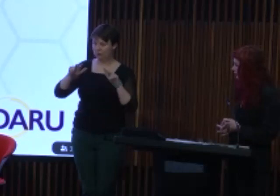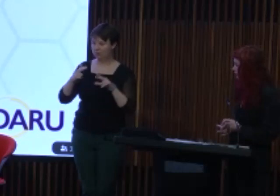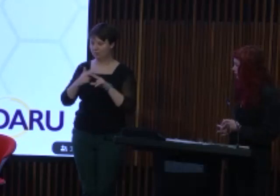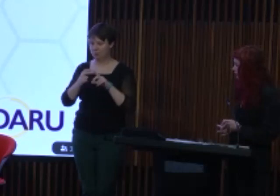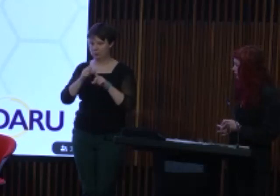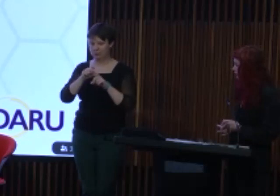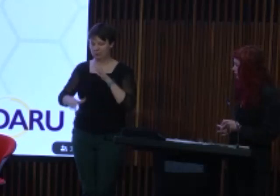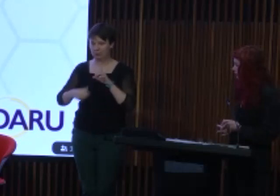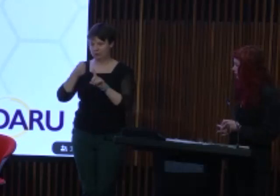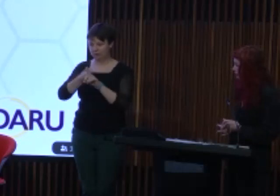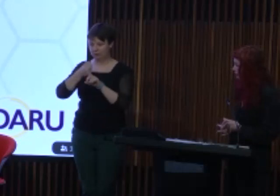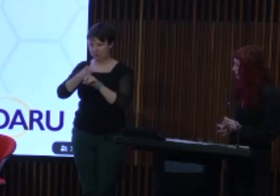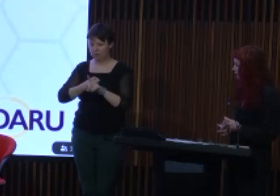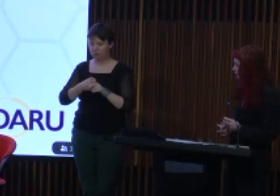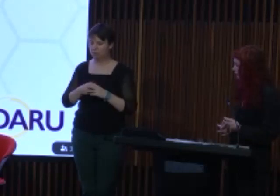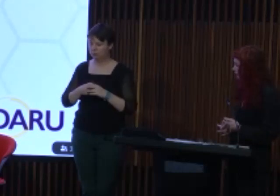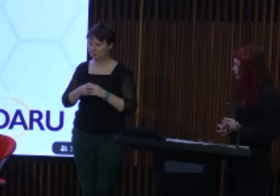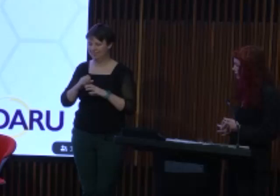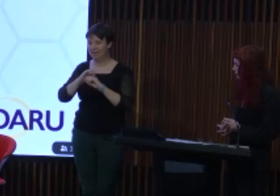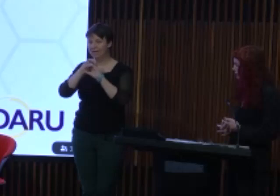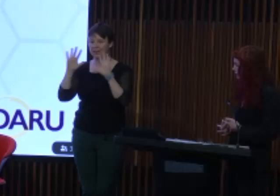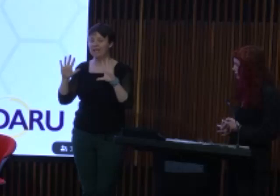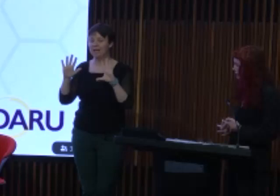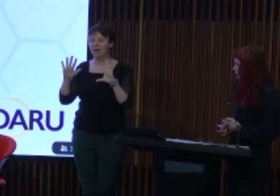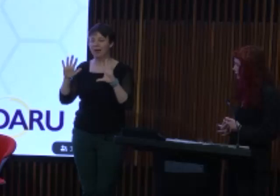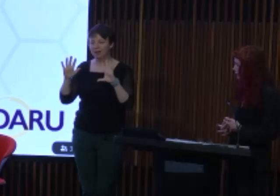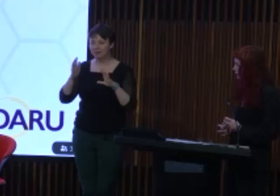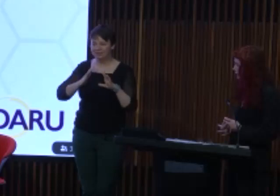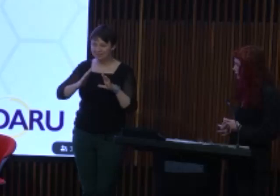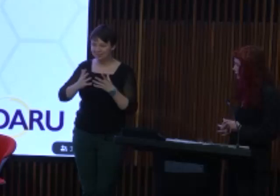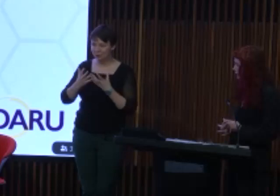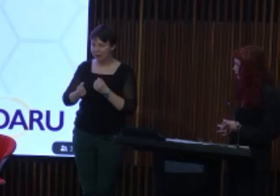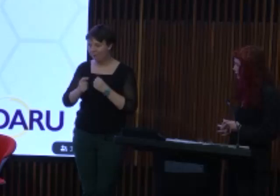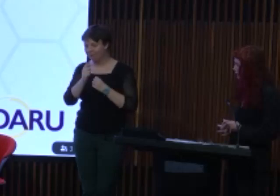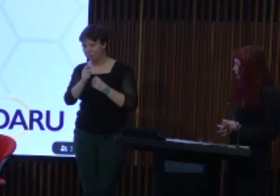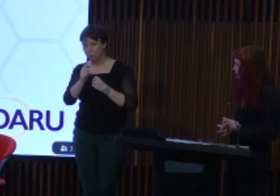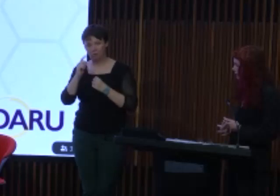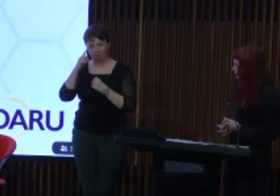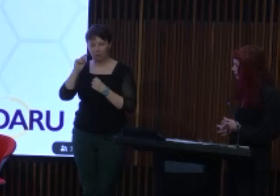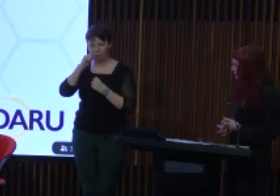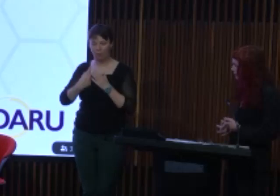Because that's something that is clearly coming down the pipe for us all and I would